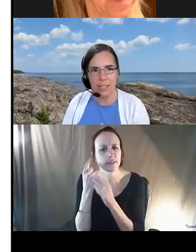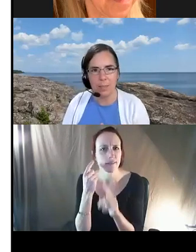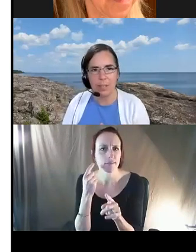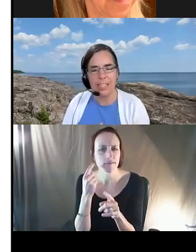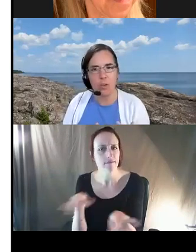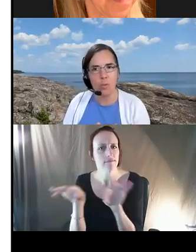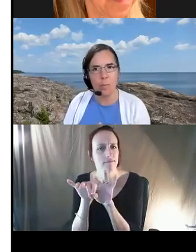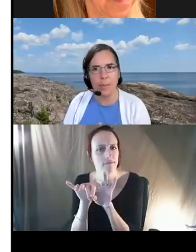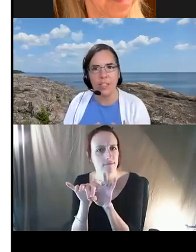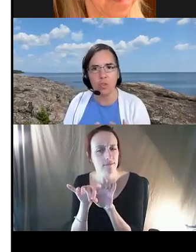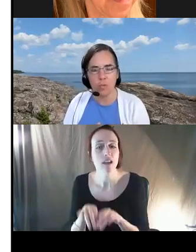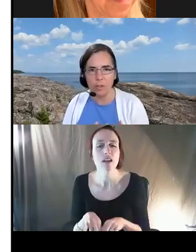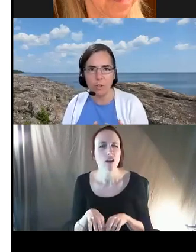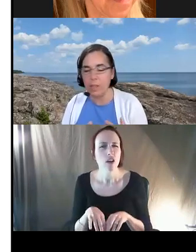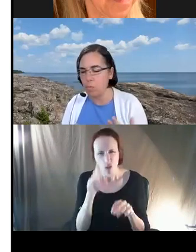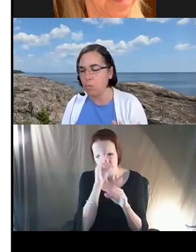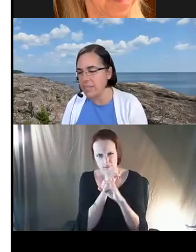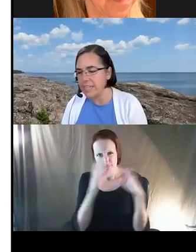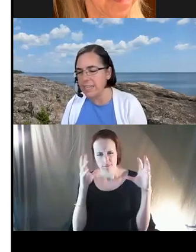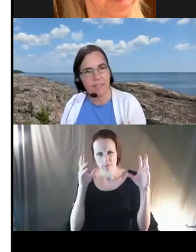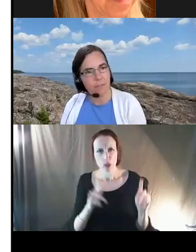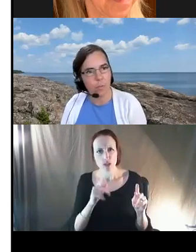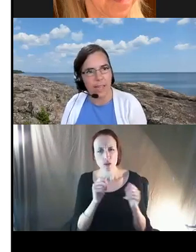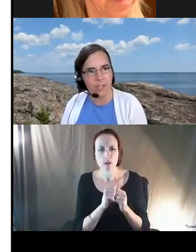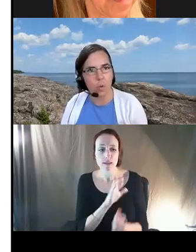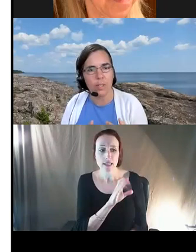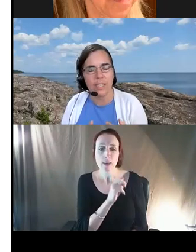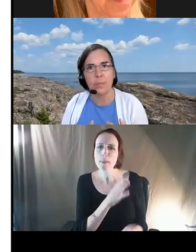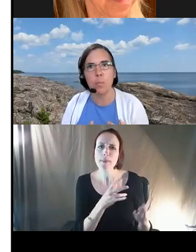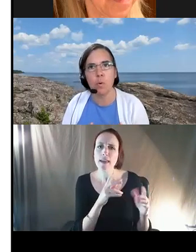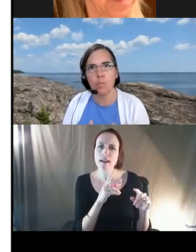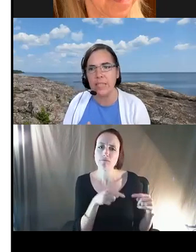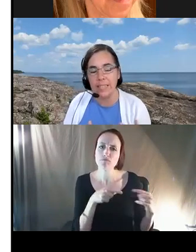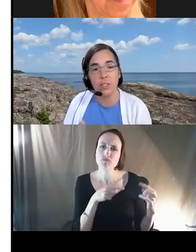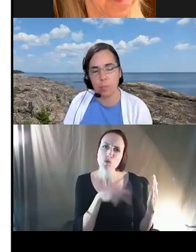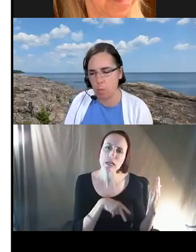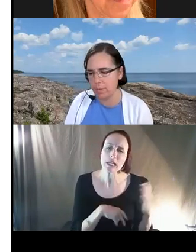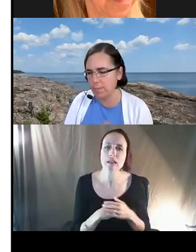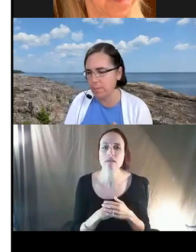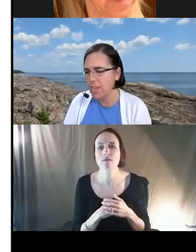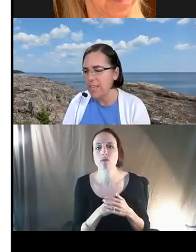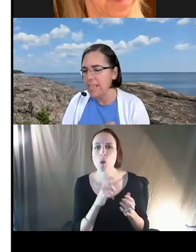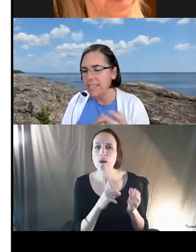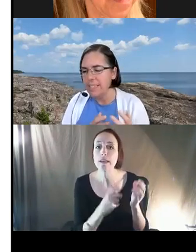disability who may need more reading support, the